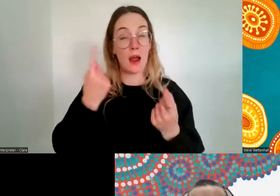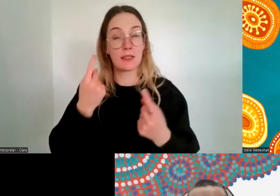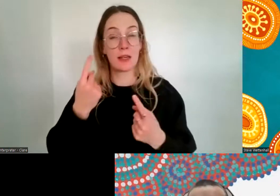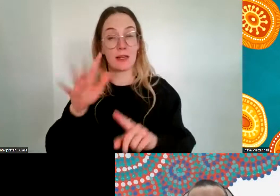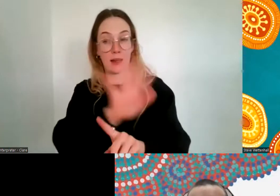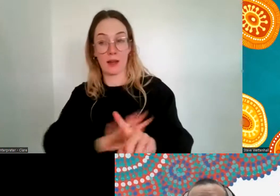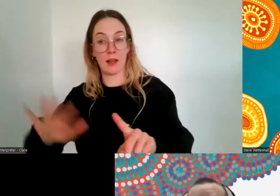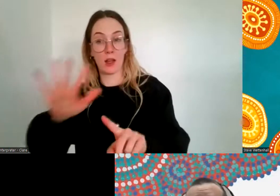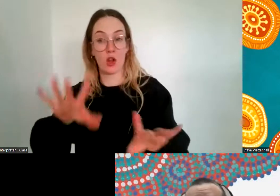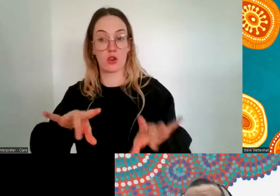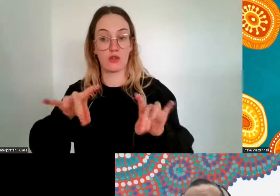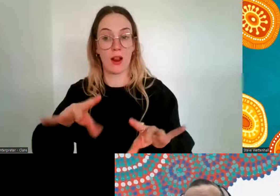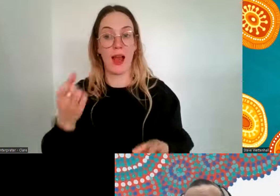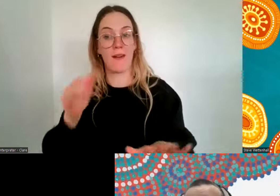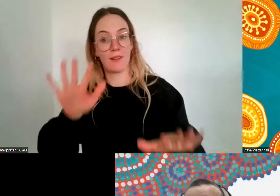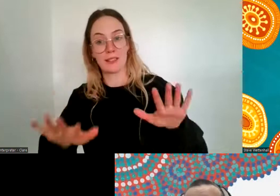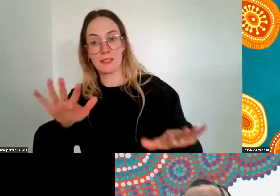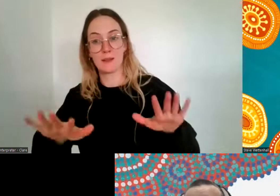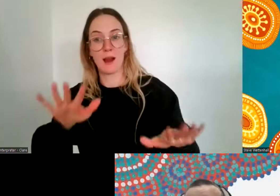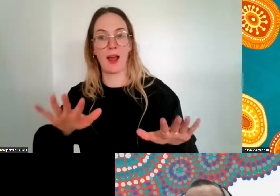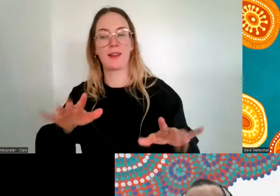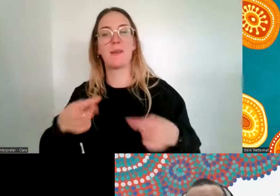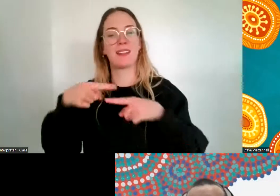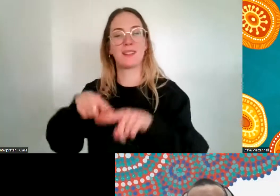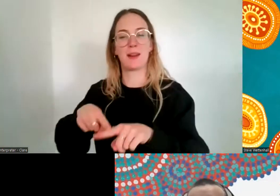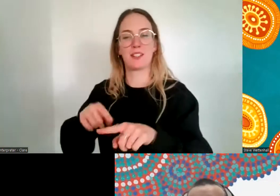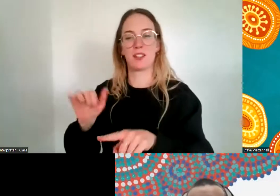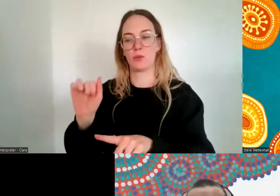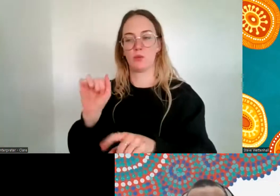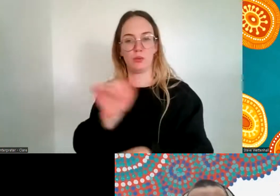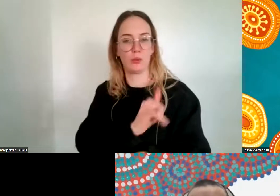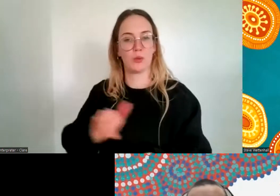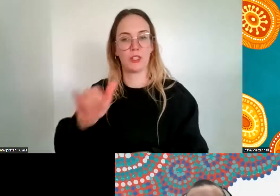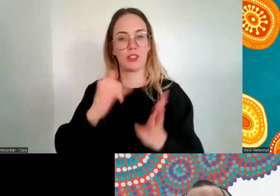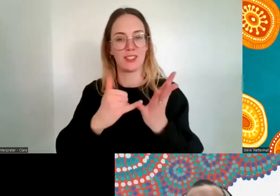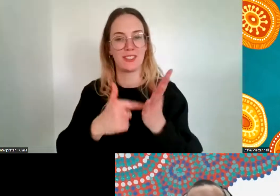have similar jurisdiction over their relevant pieces of guardianship legislation. There